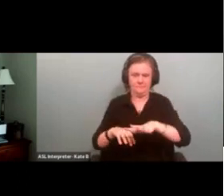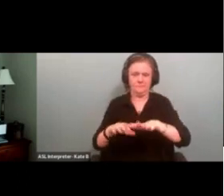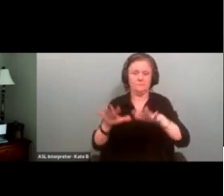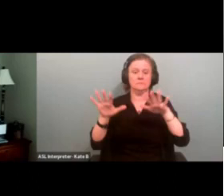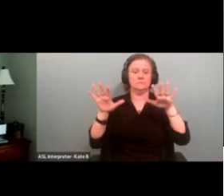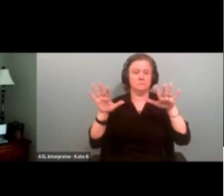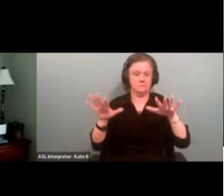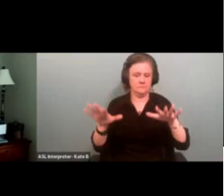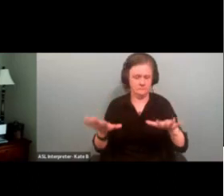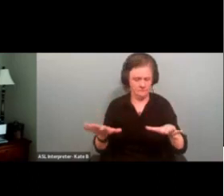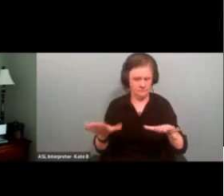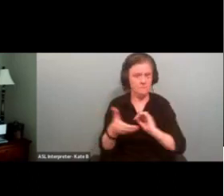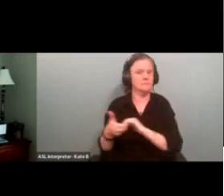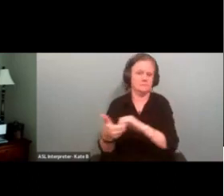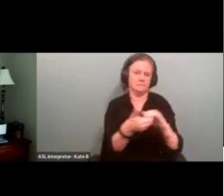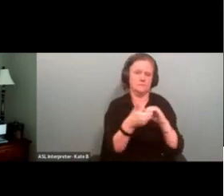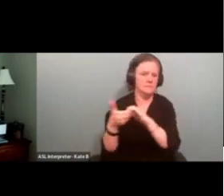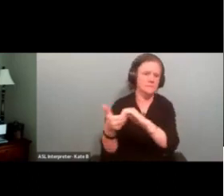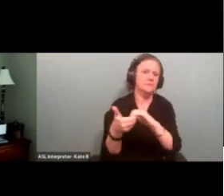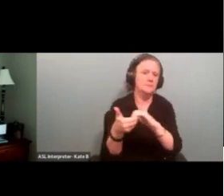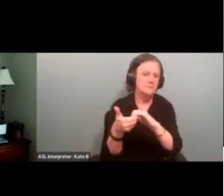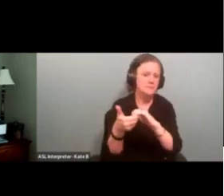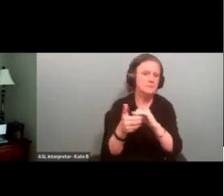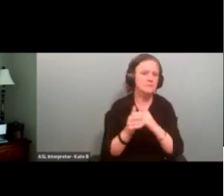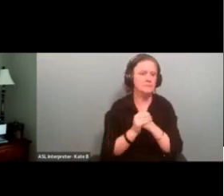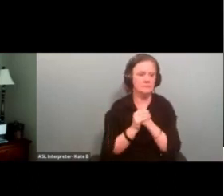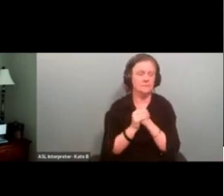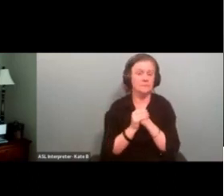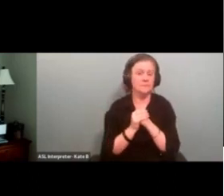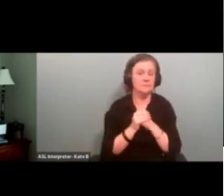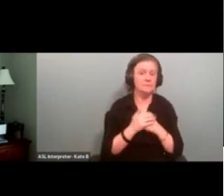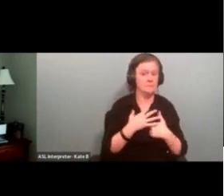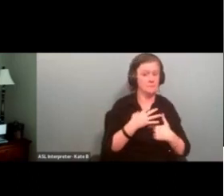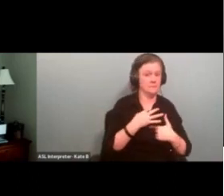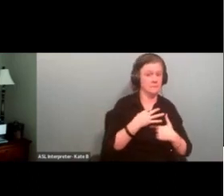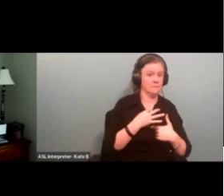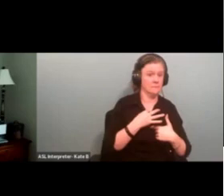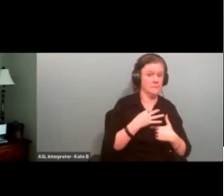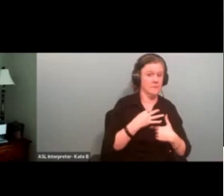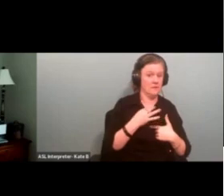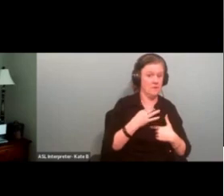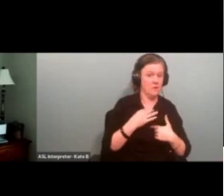and we're going to collaborate with each other, we're going to volunteer our resources. And